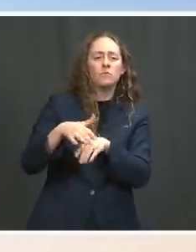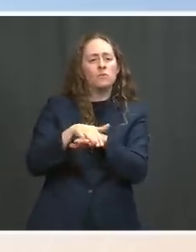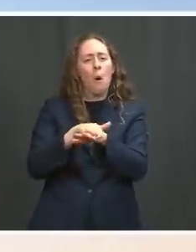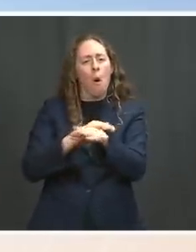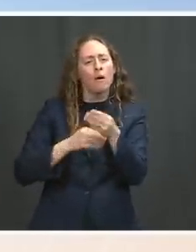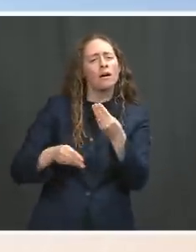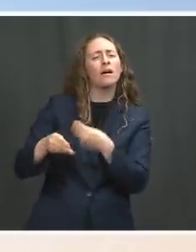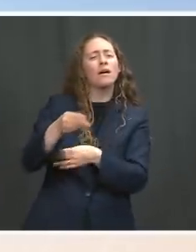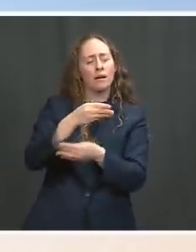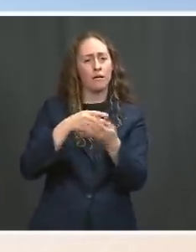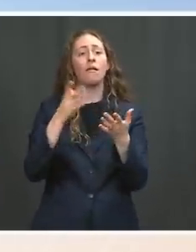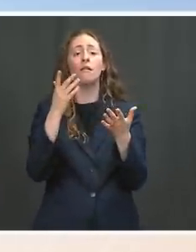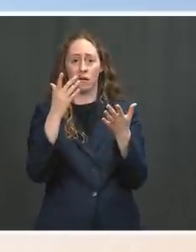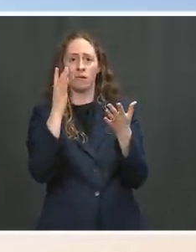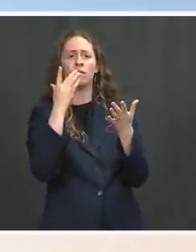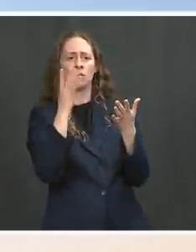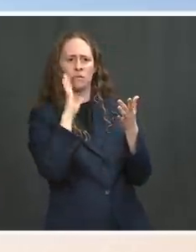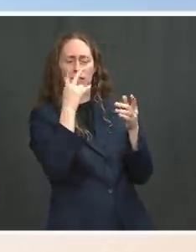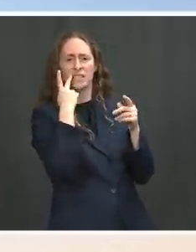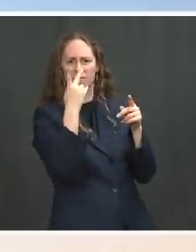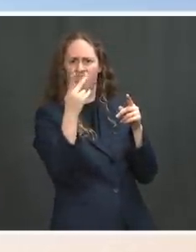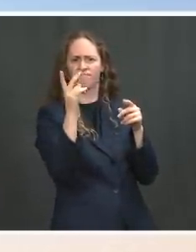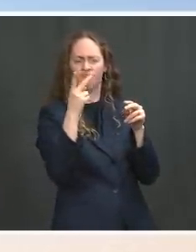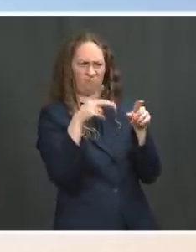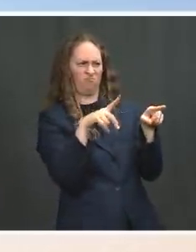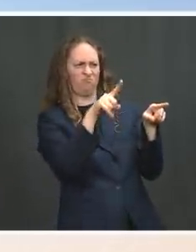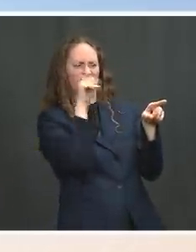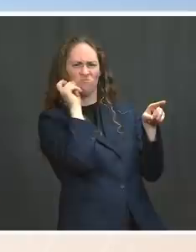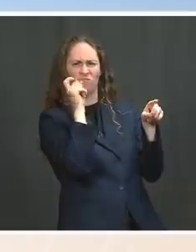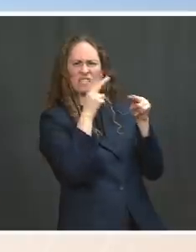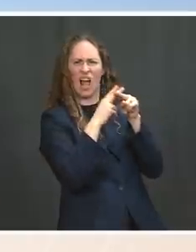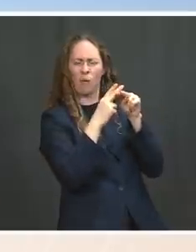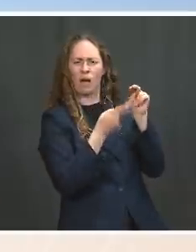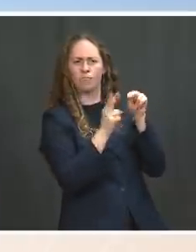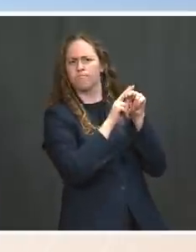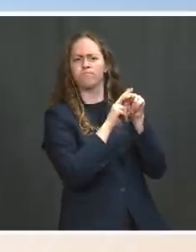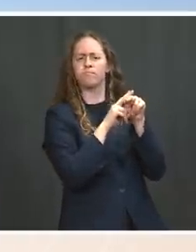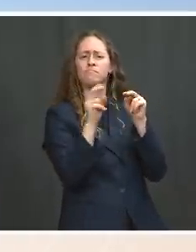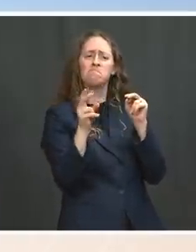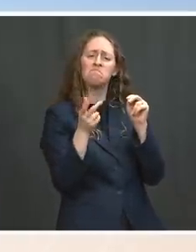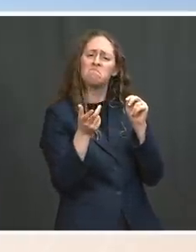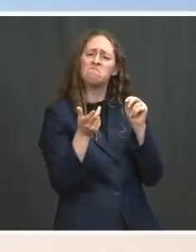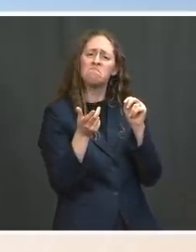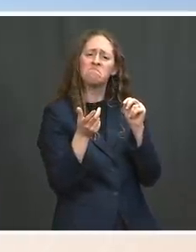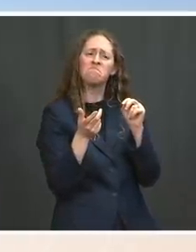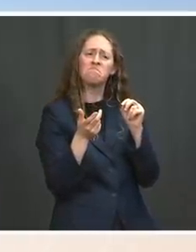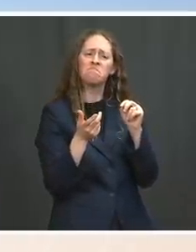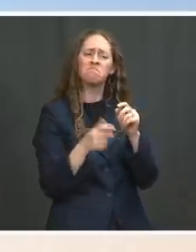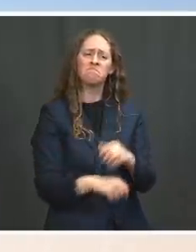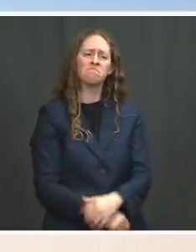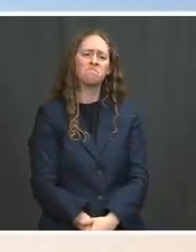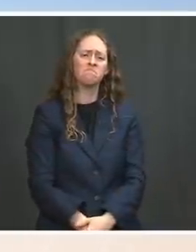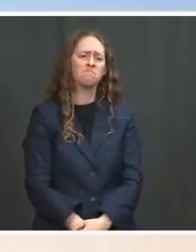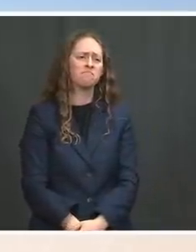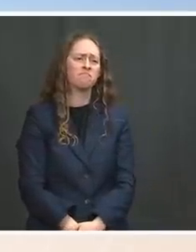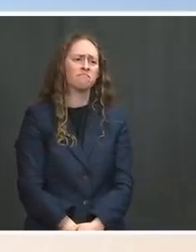And that's something that we have prepared for and that most economists say will be temporary. I will say there's some interesting data.